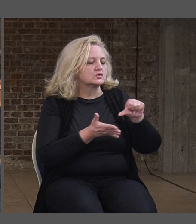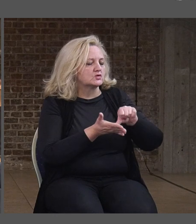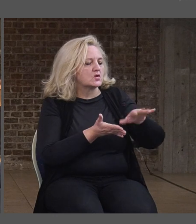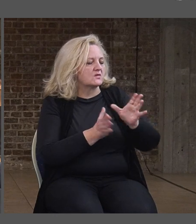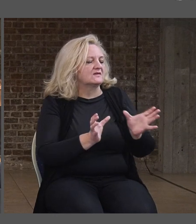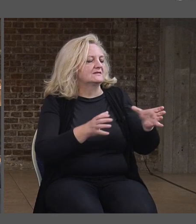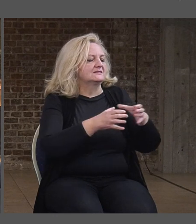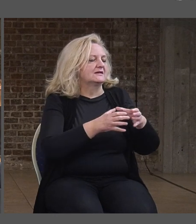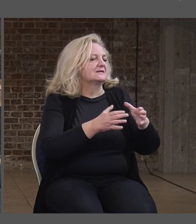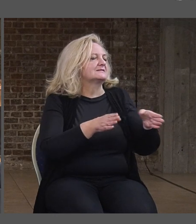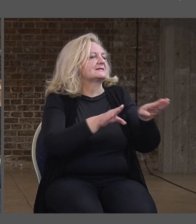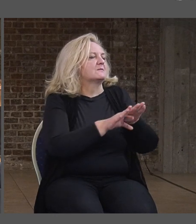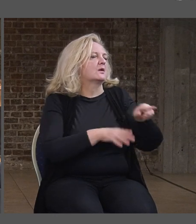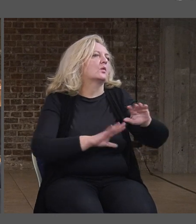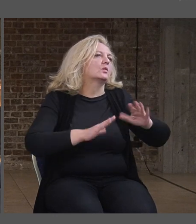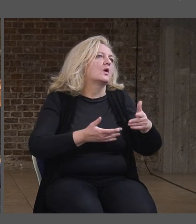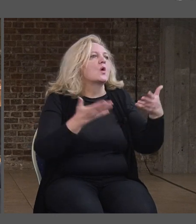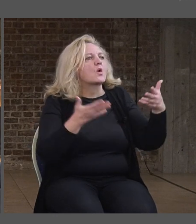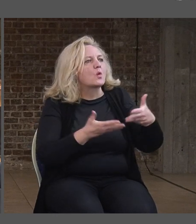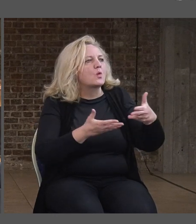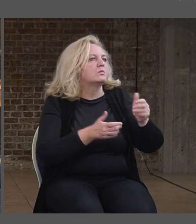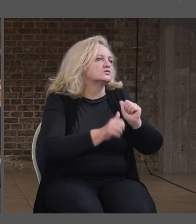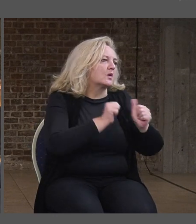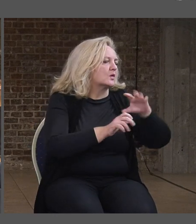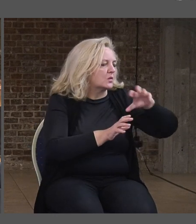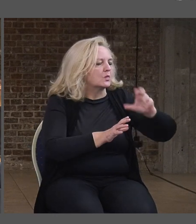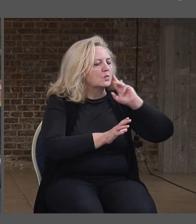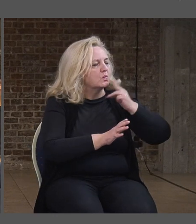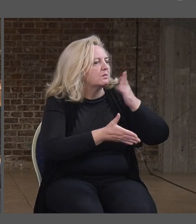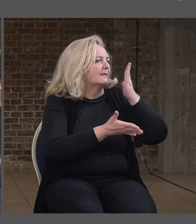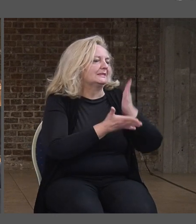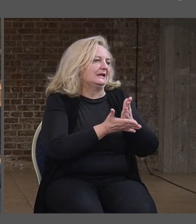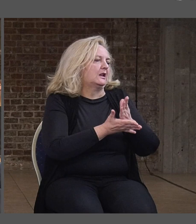e.g. a club for athletes who are only deaf or deaf only,